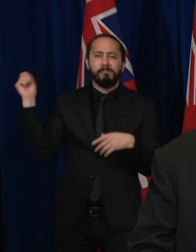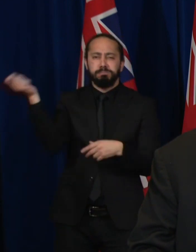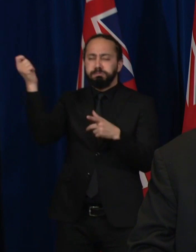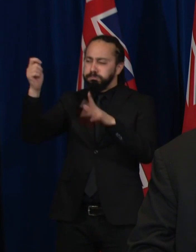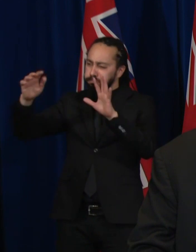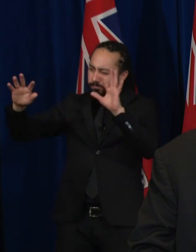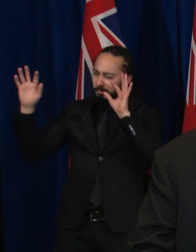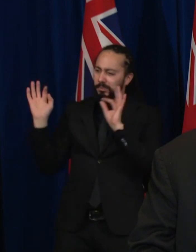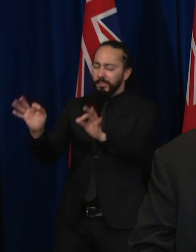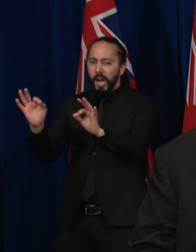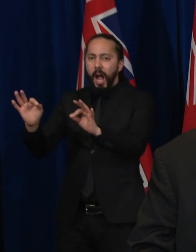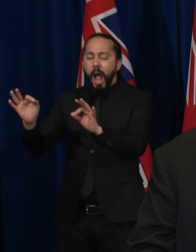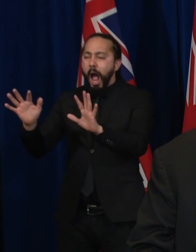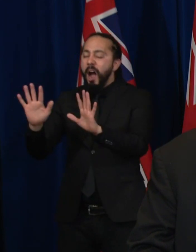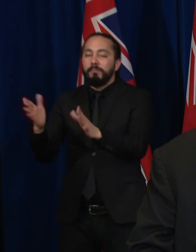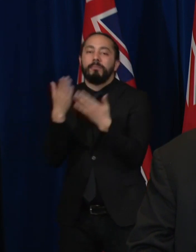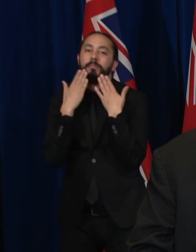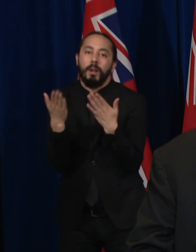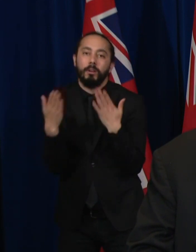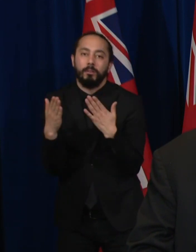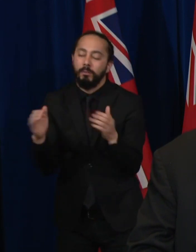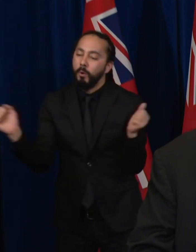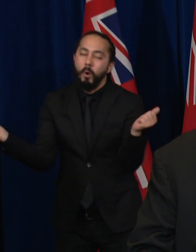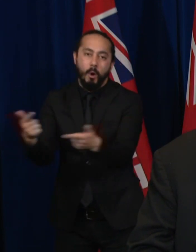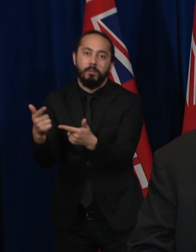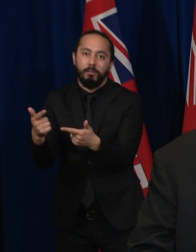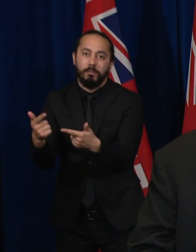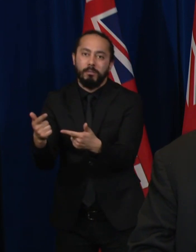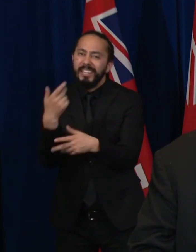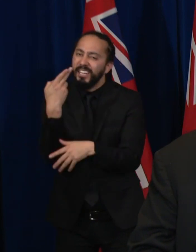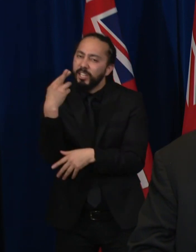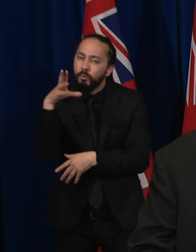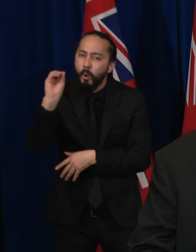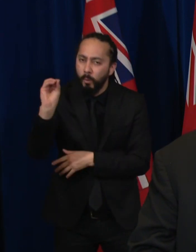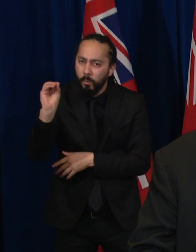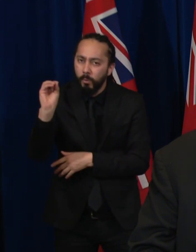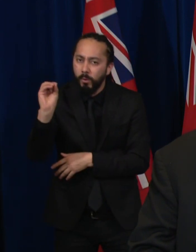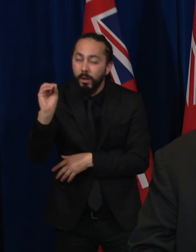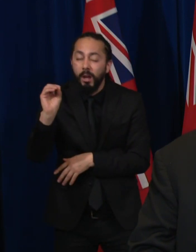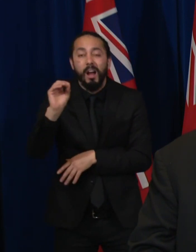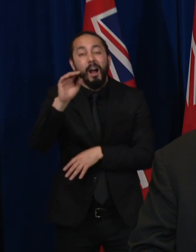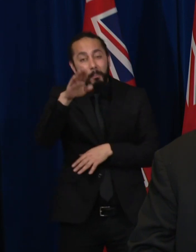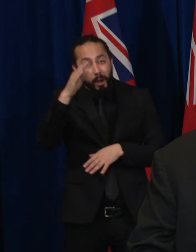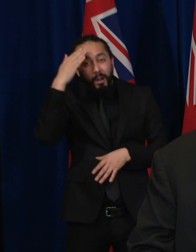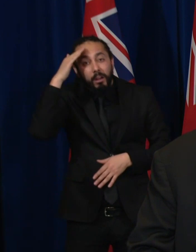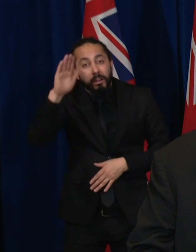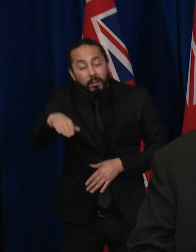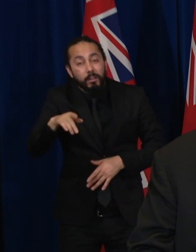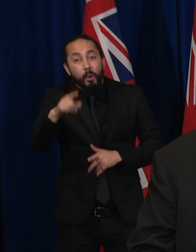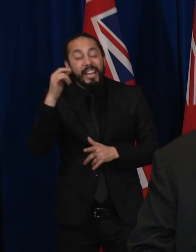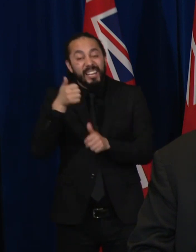responders, but do you know who we need to thank every time we go through the grocery line line, the person at